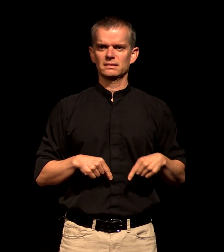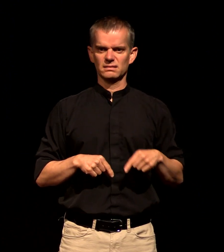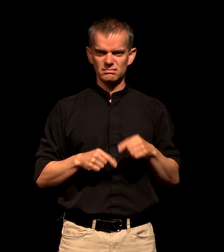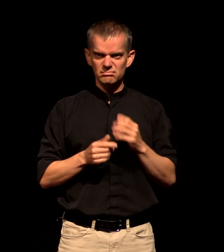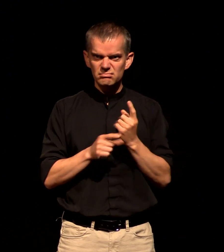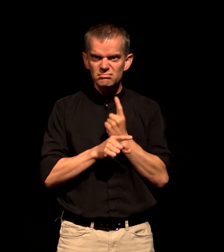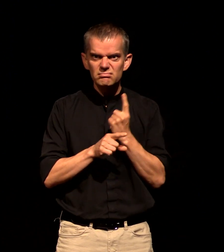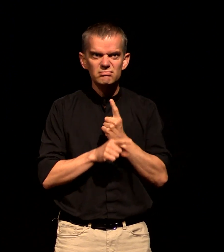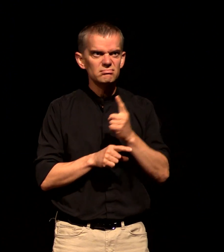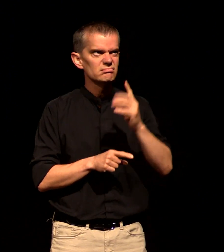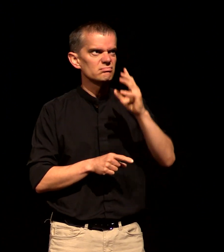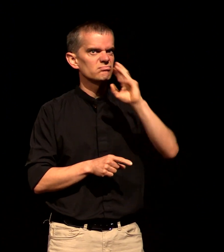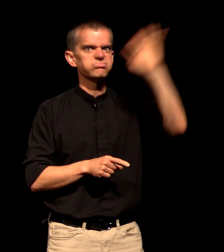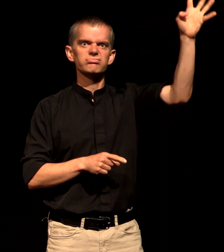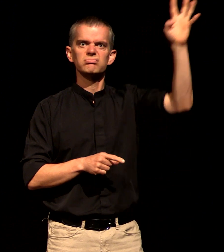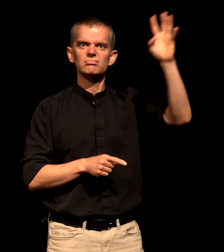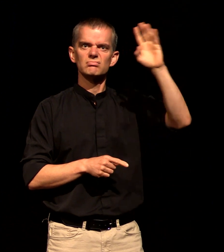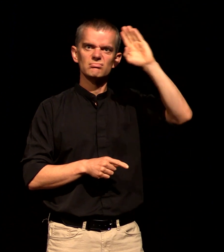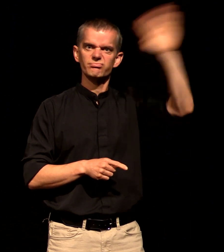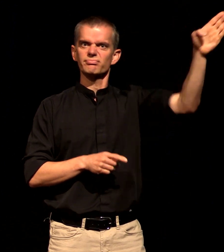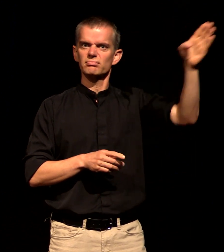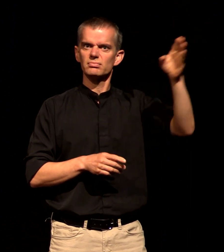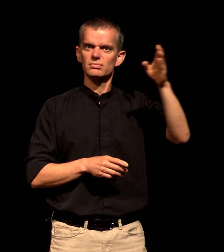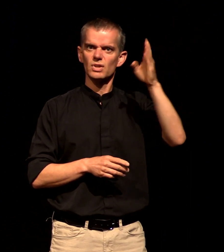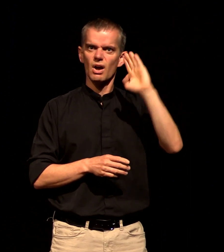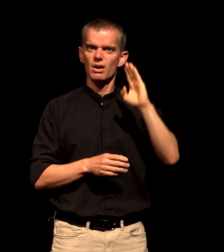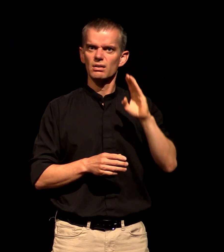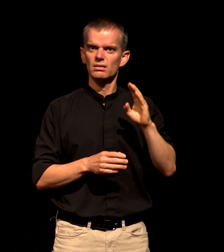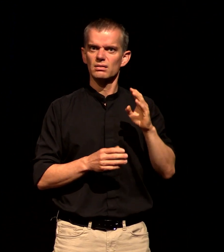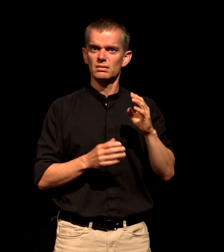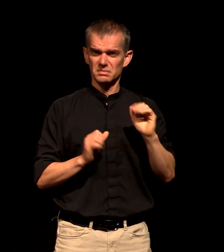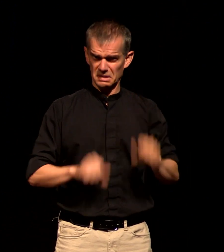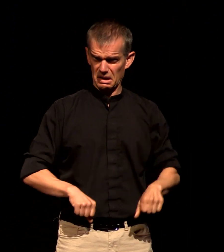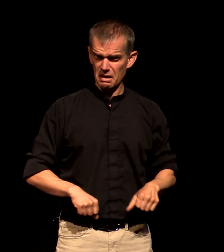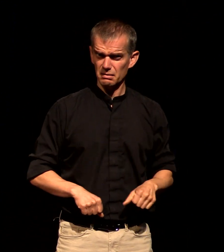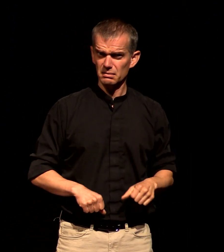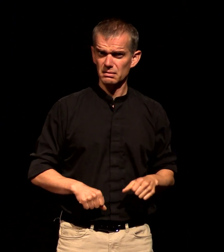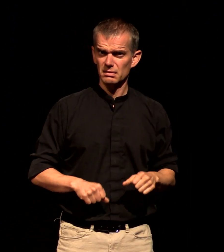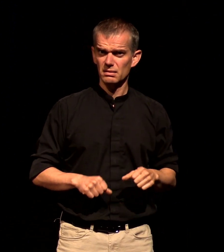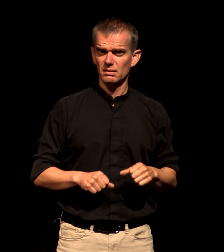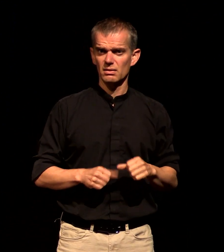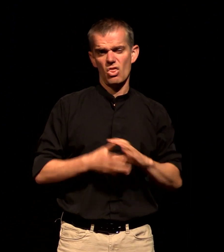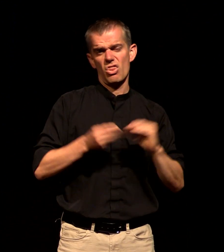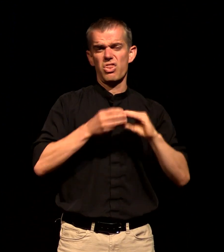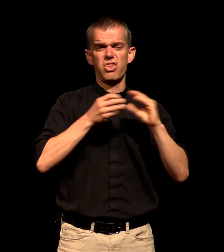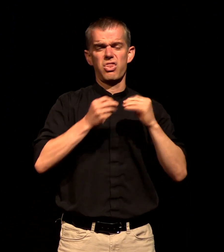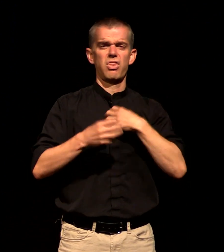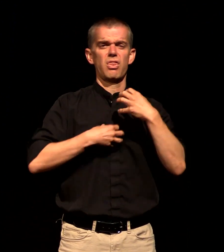these kinds of things out loud about God? To God? My second